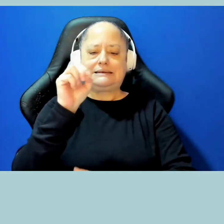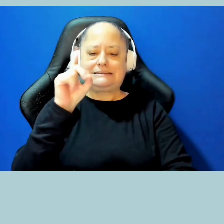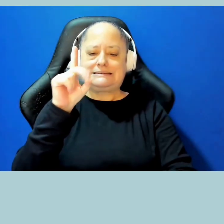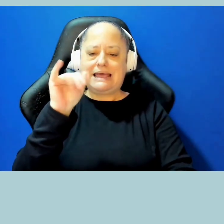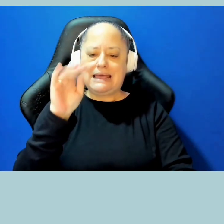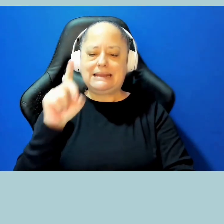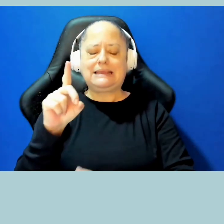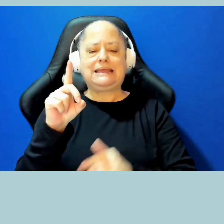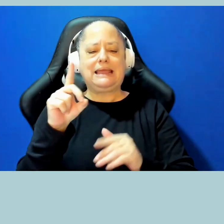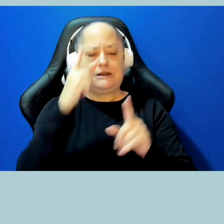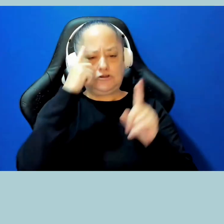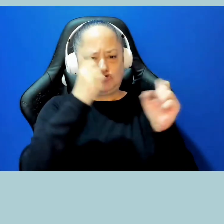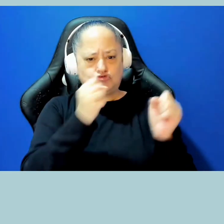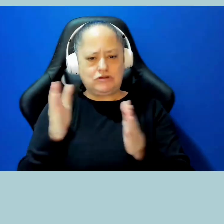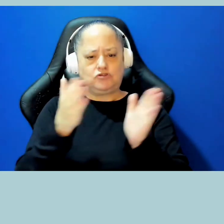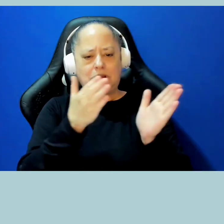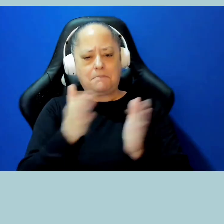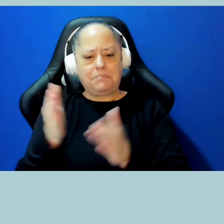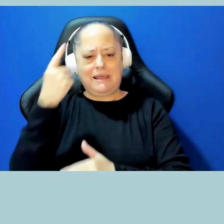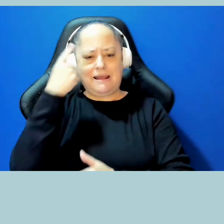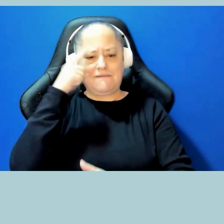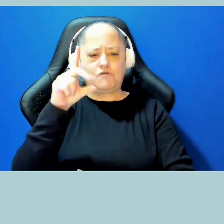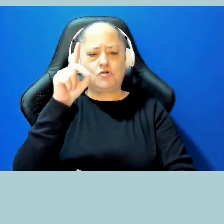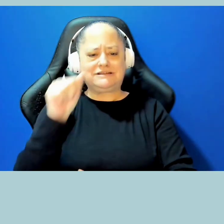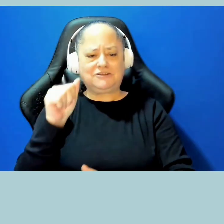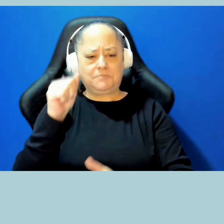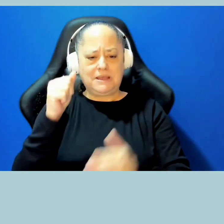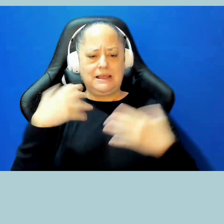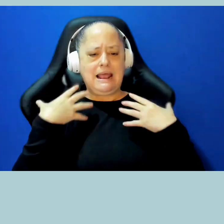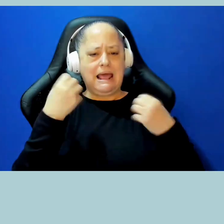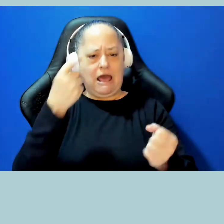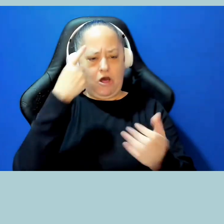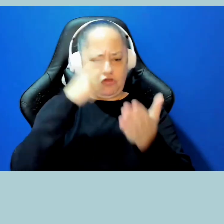for disability health research at this moment? Yeah, no, great question.